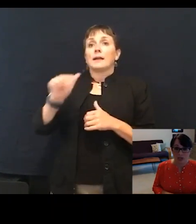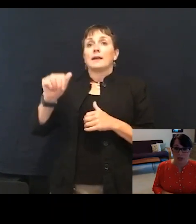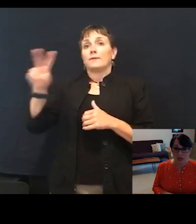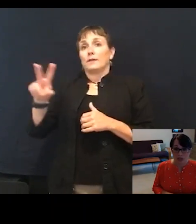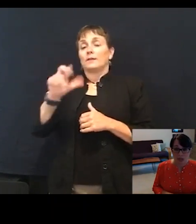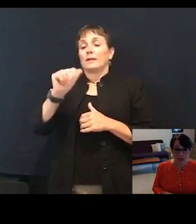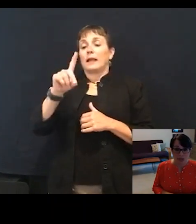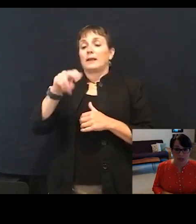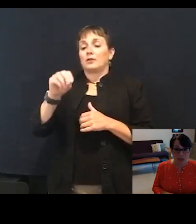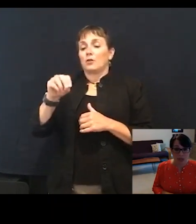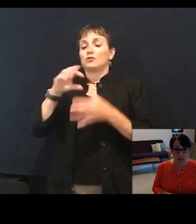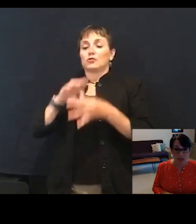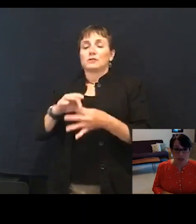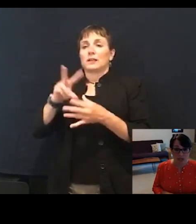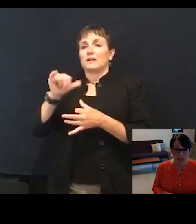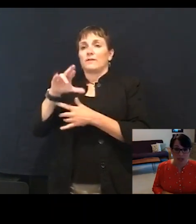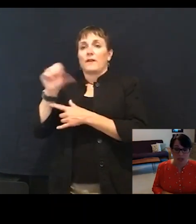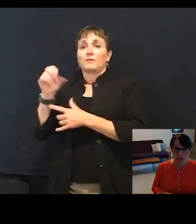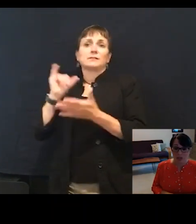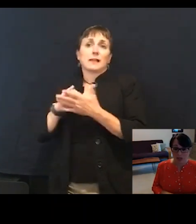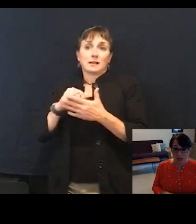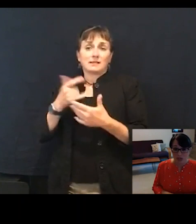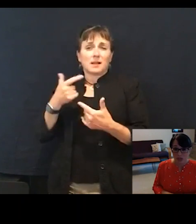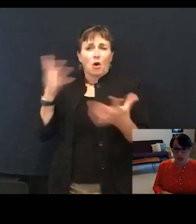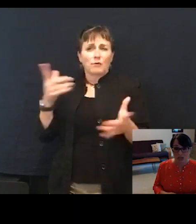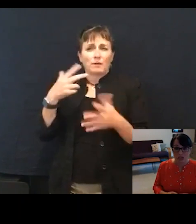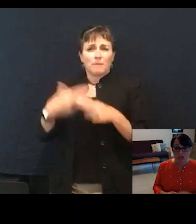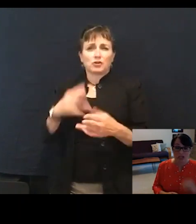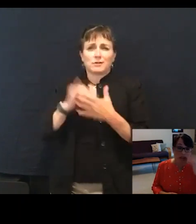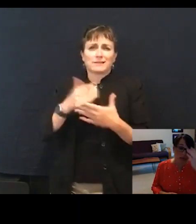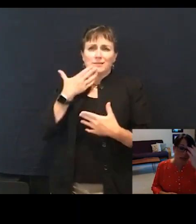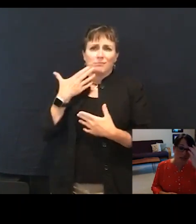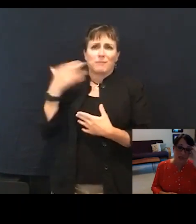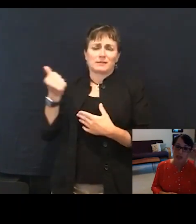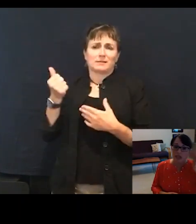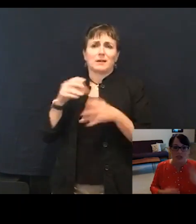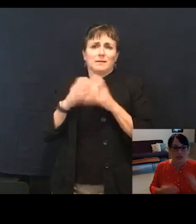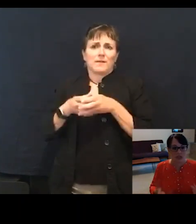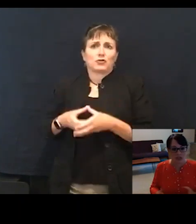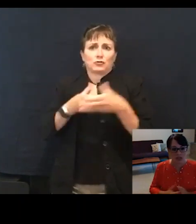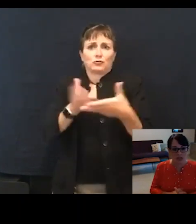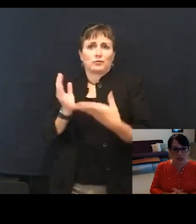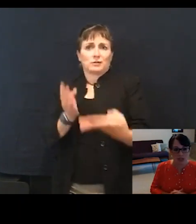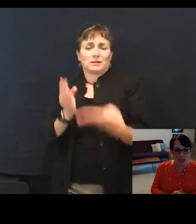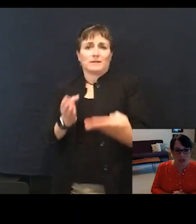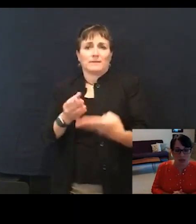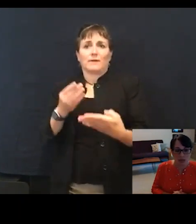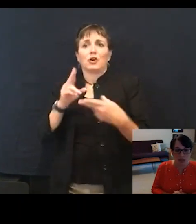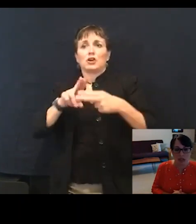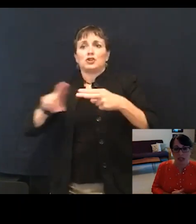for delivering genes to patient retinas. The reason for that, it's non-pathogenic. It doesn't cause disease in human.